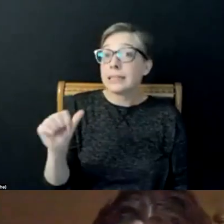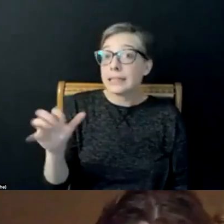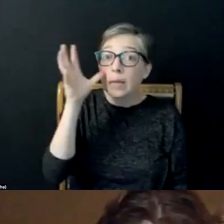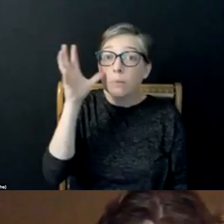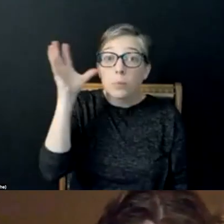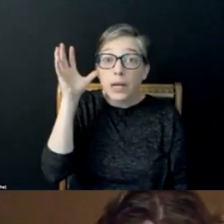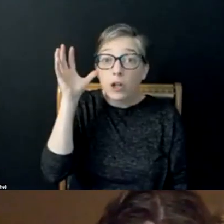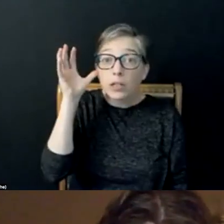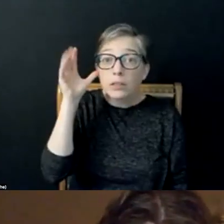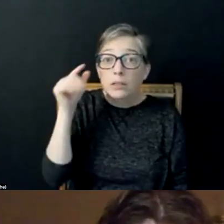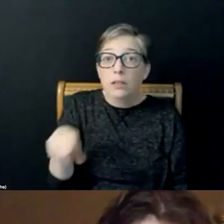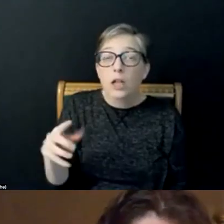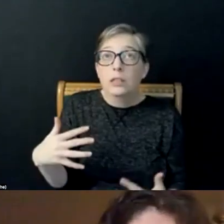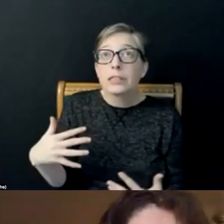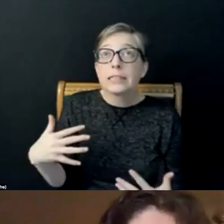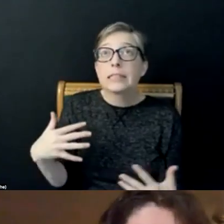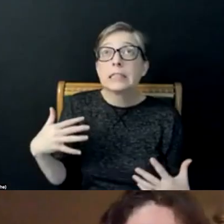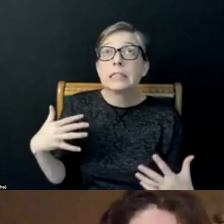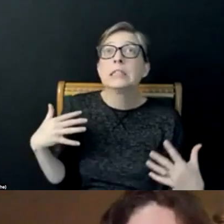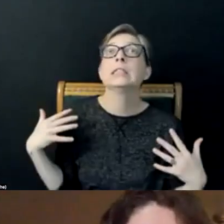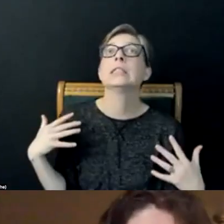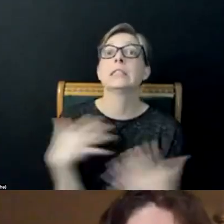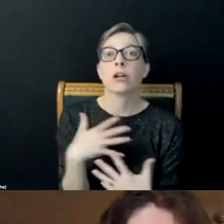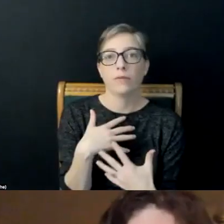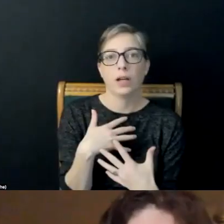that someone is going to call their state child welfare agency on them.